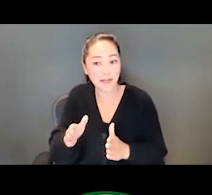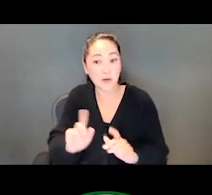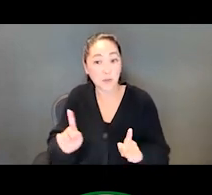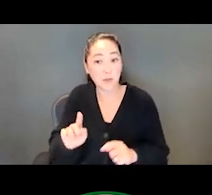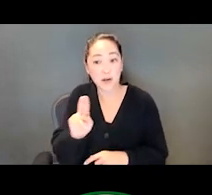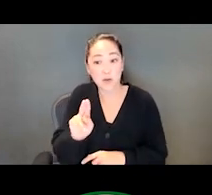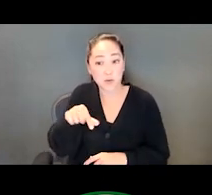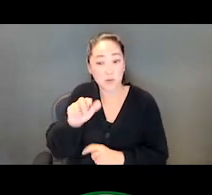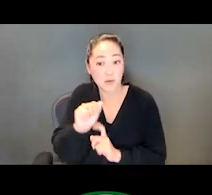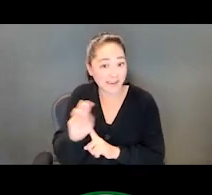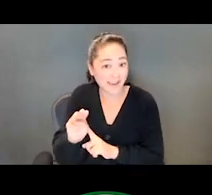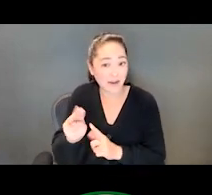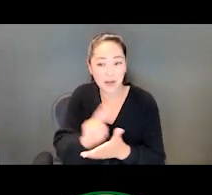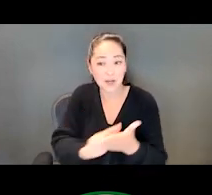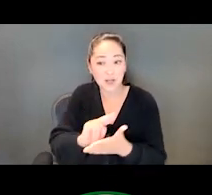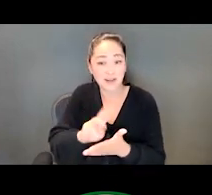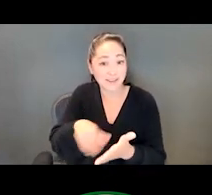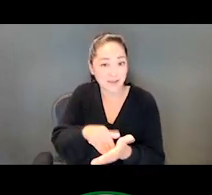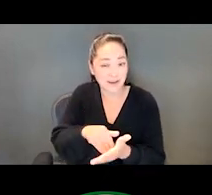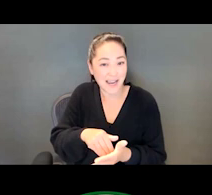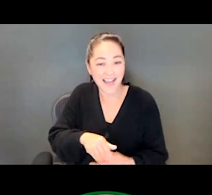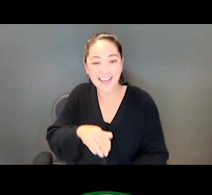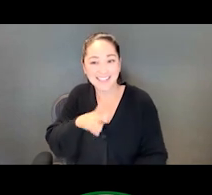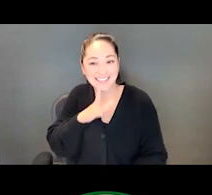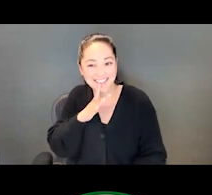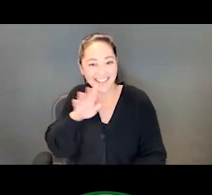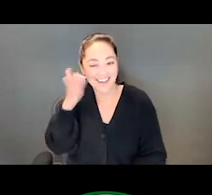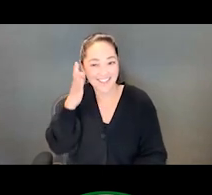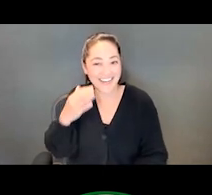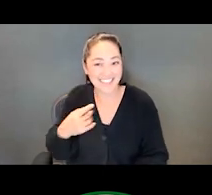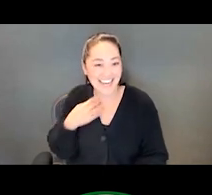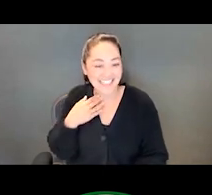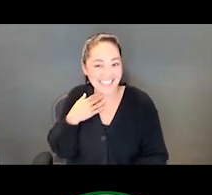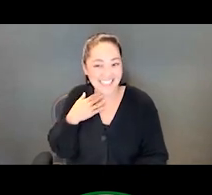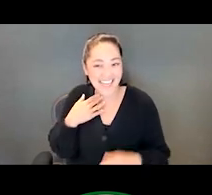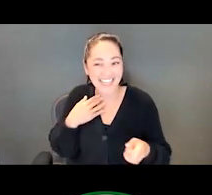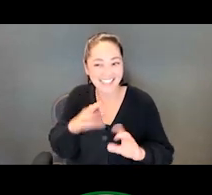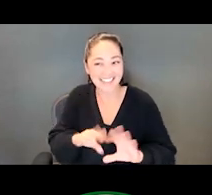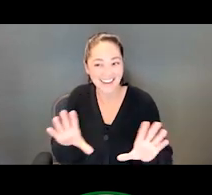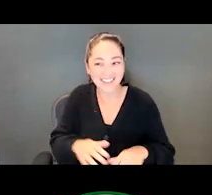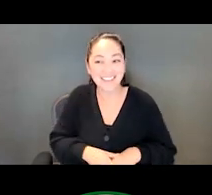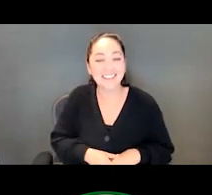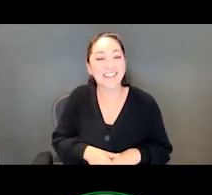My French accent there is coming out a little bit. Give her a unique perspective on the